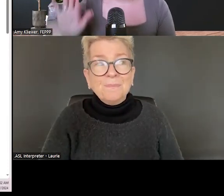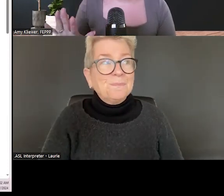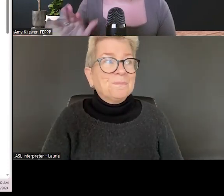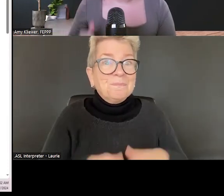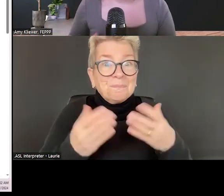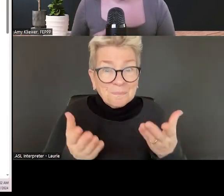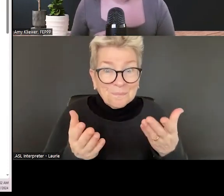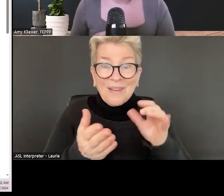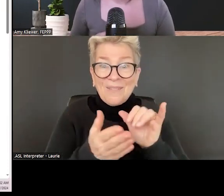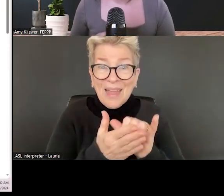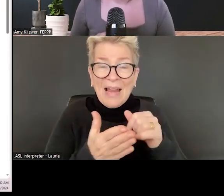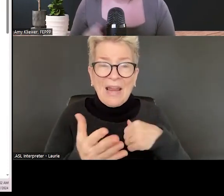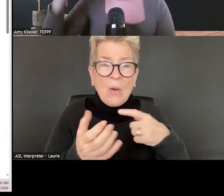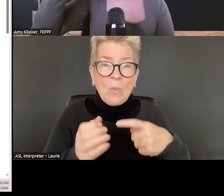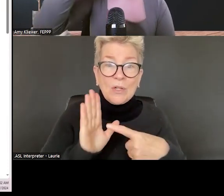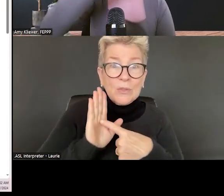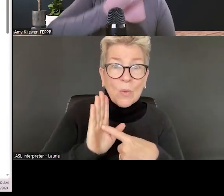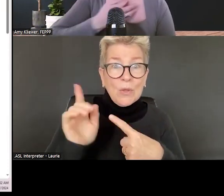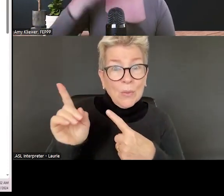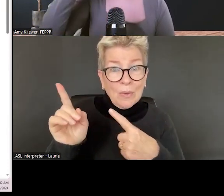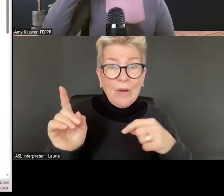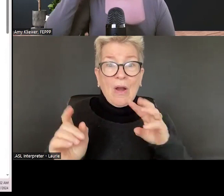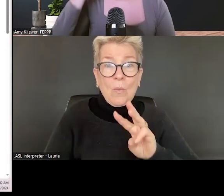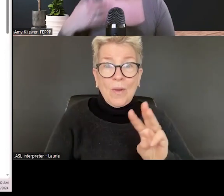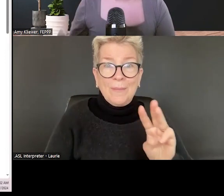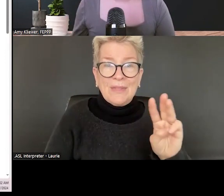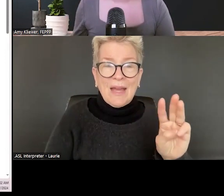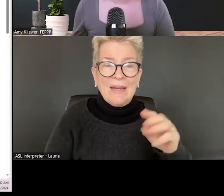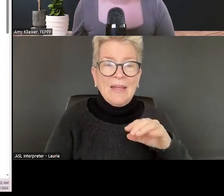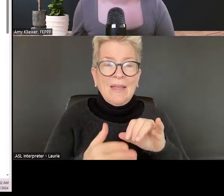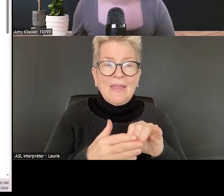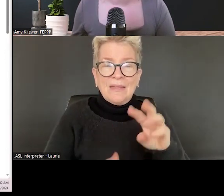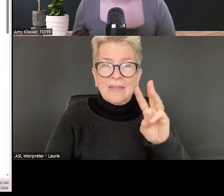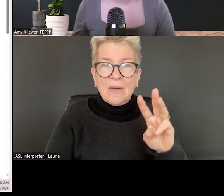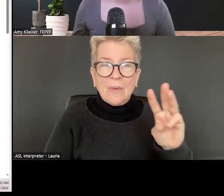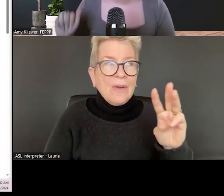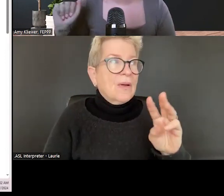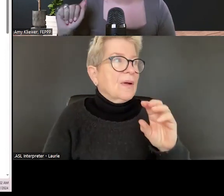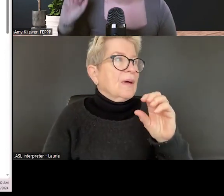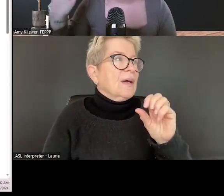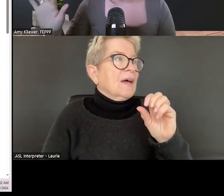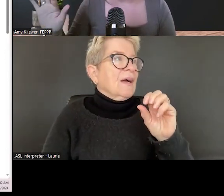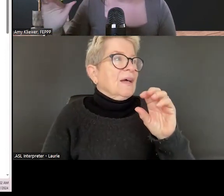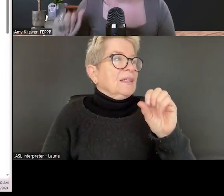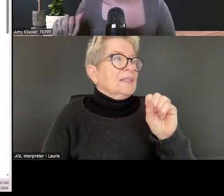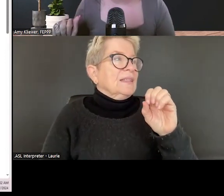to just point out our website quickly. This is our website fepp.org, the robust Clearing